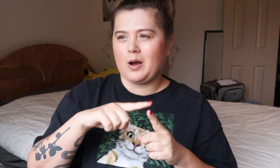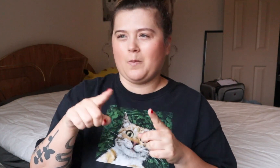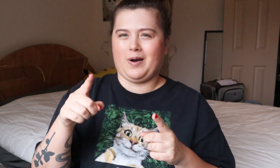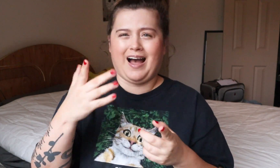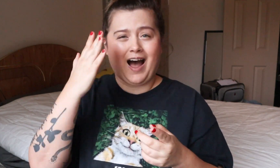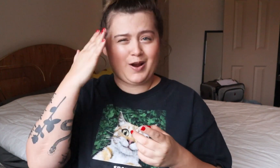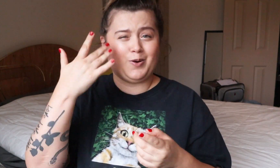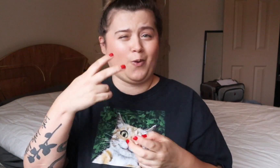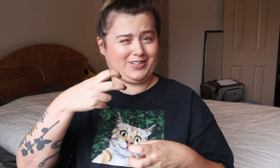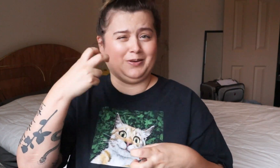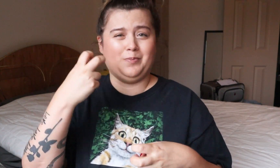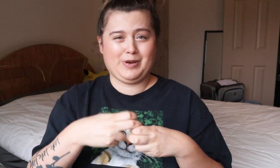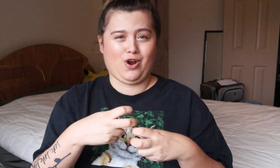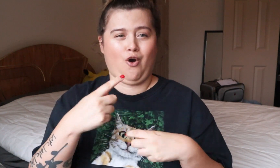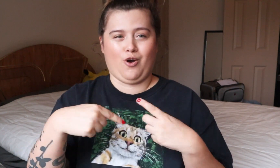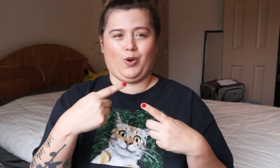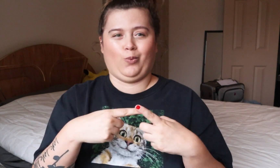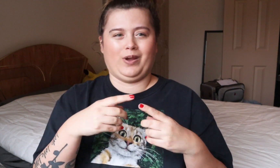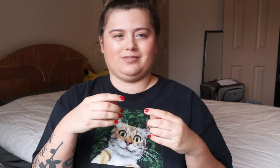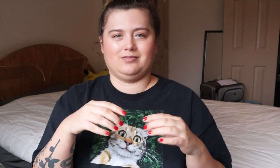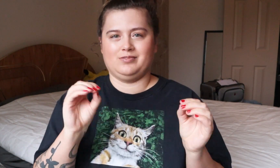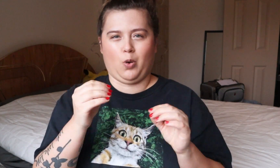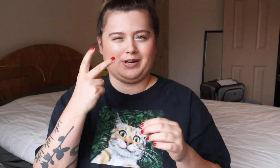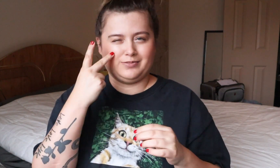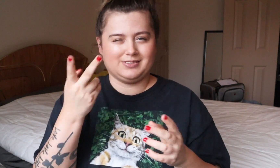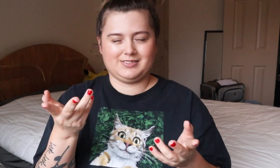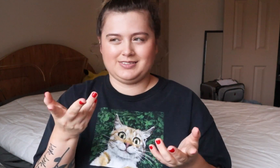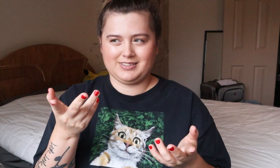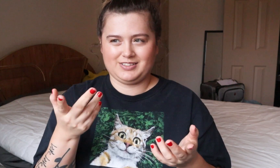But I know it's really hard to do ASL lessons when nobody can see it.